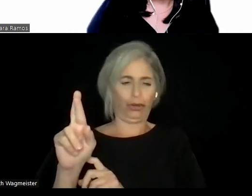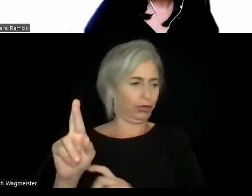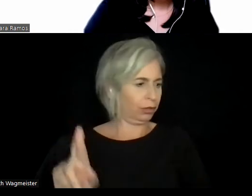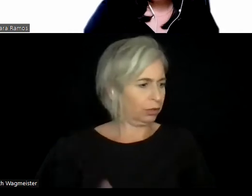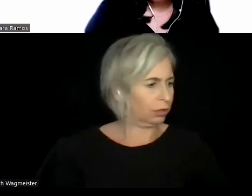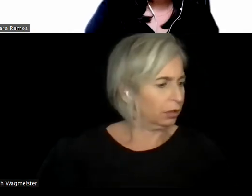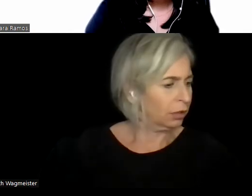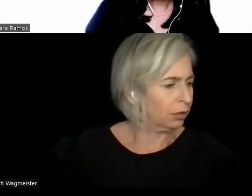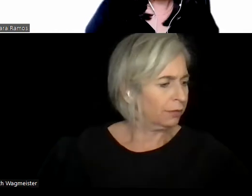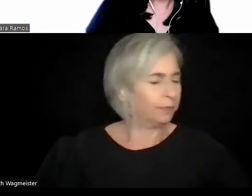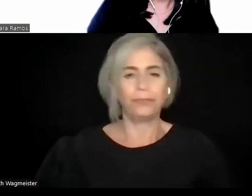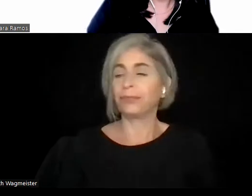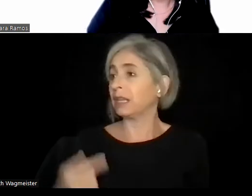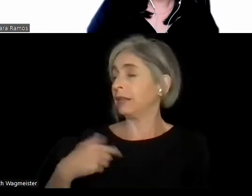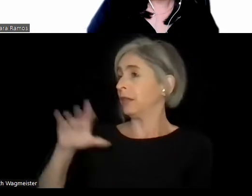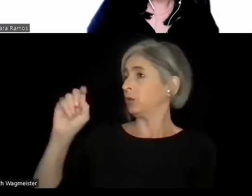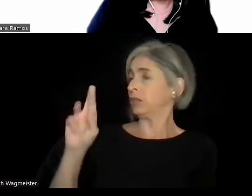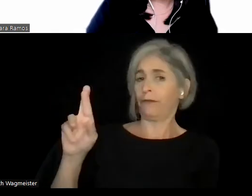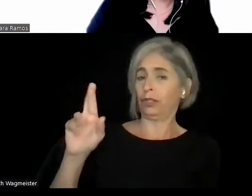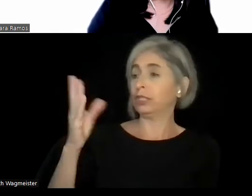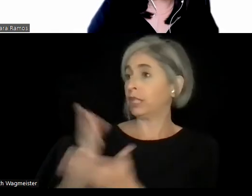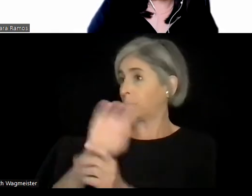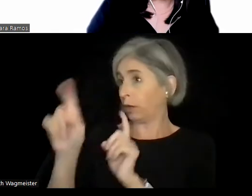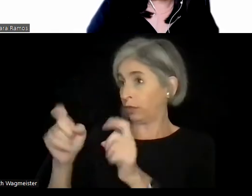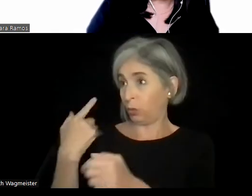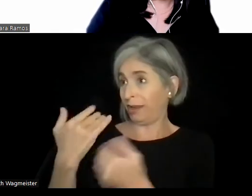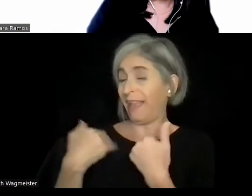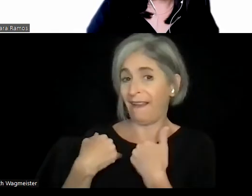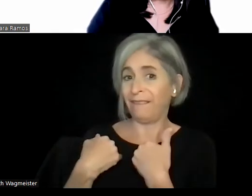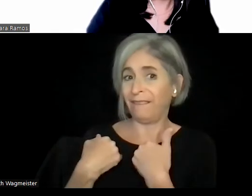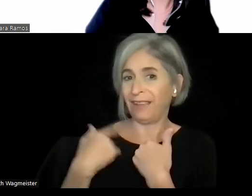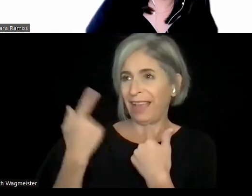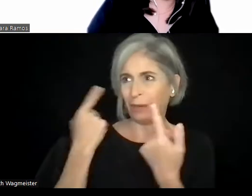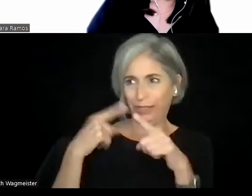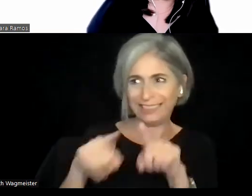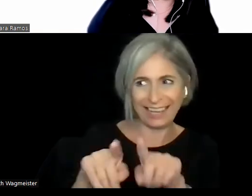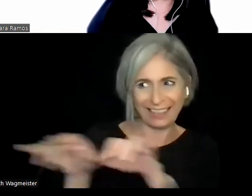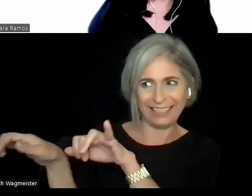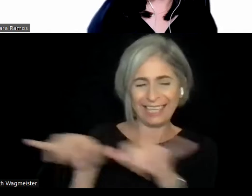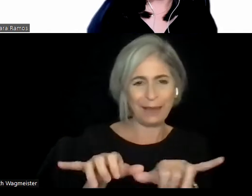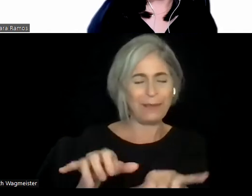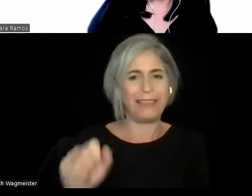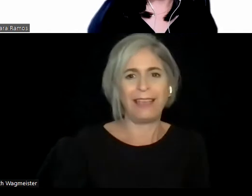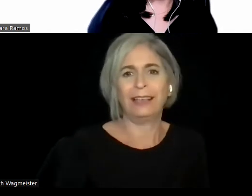don't want to go down that path . I see that we're getting --